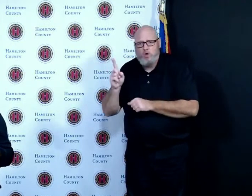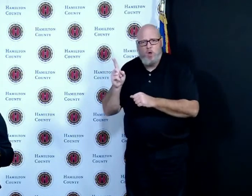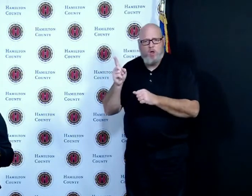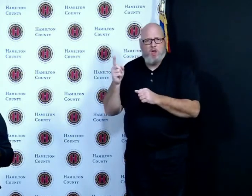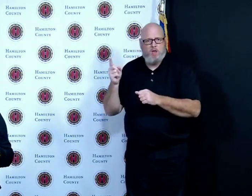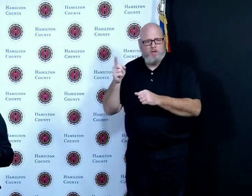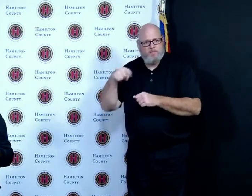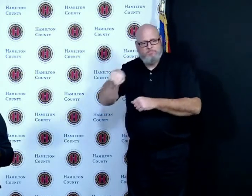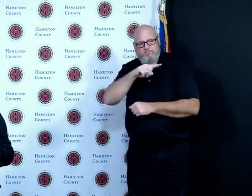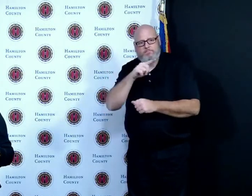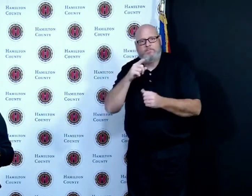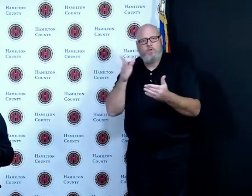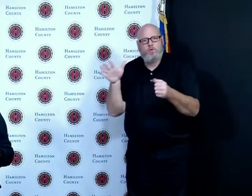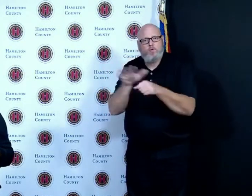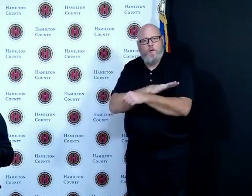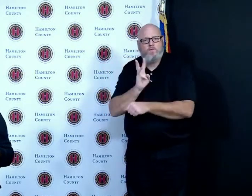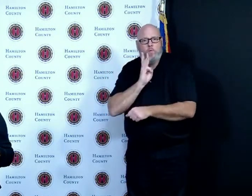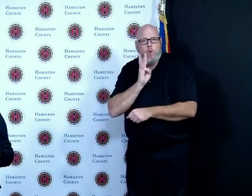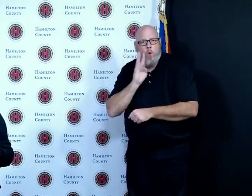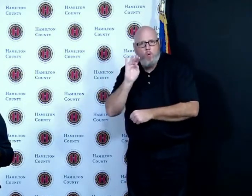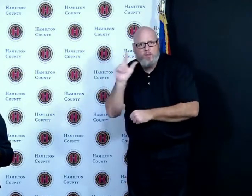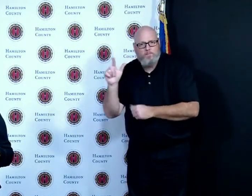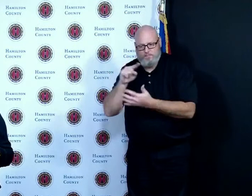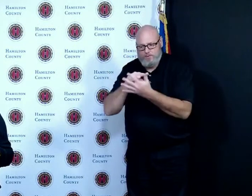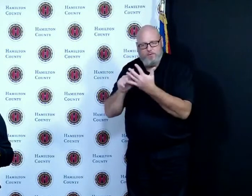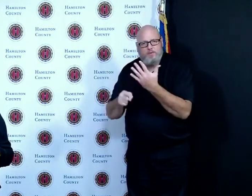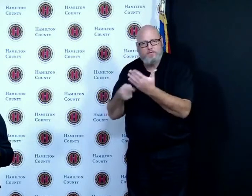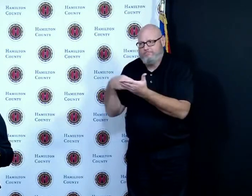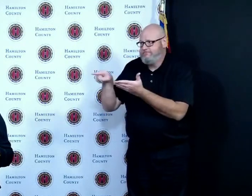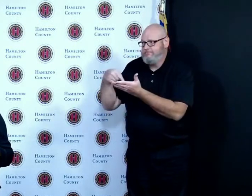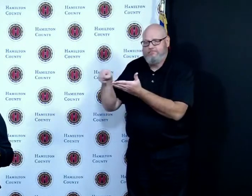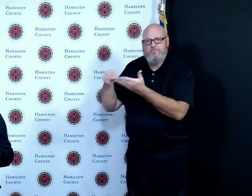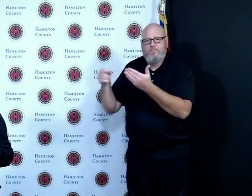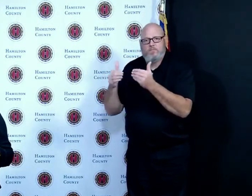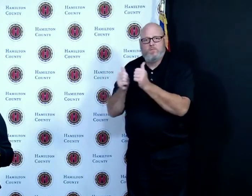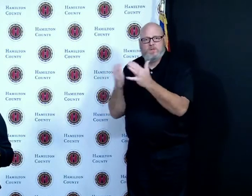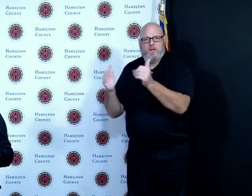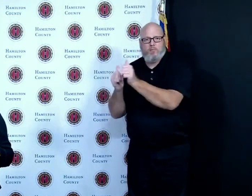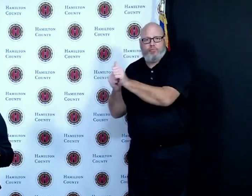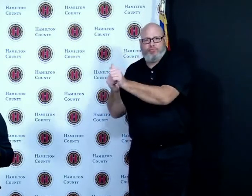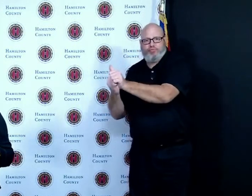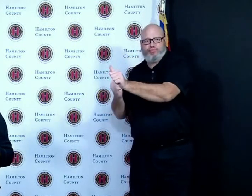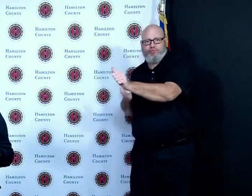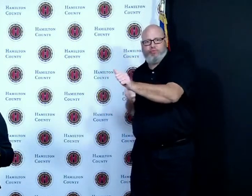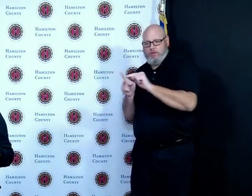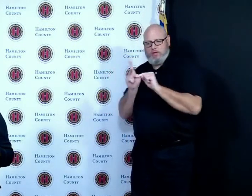with their property tax we've been able to help someone already to keep their lights on because